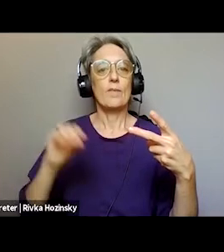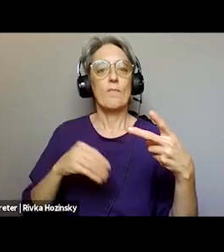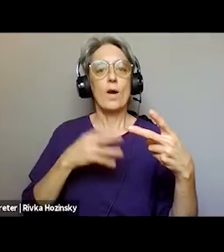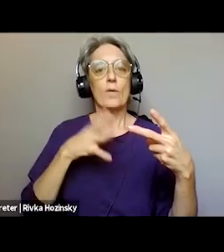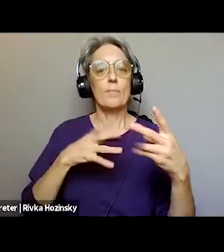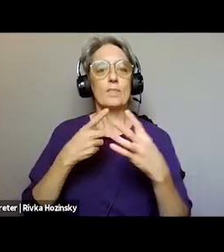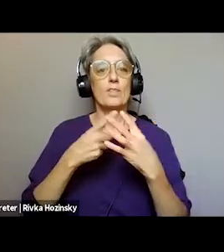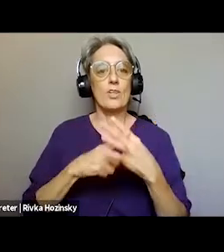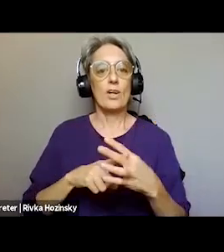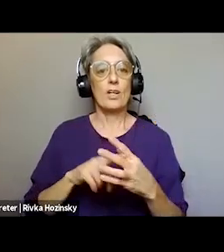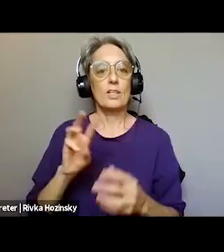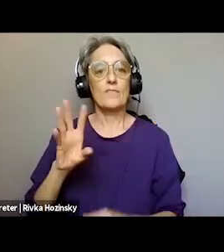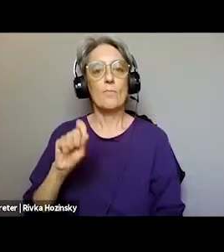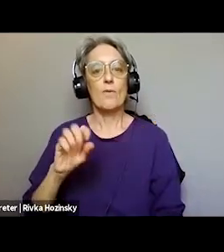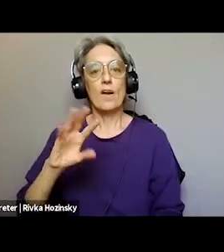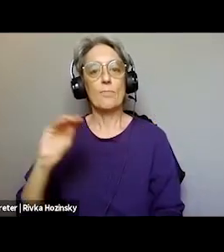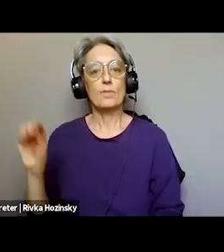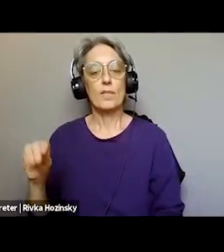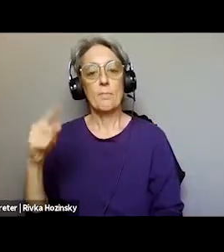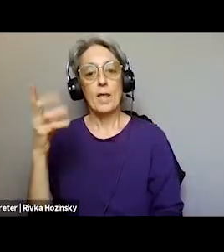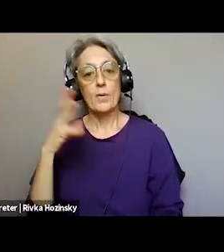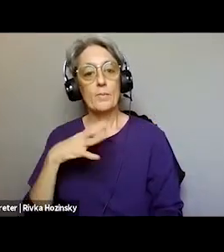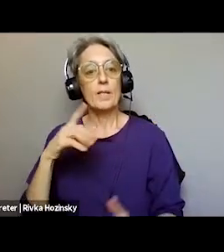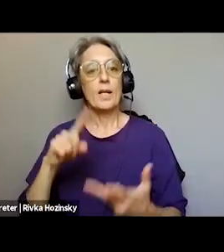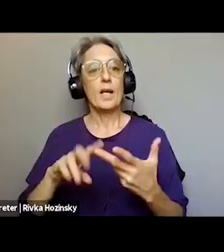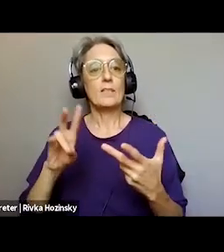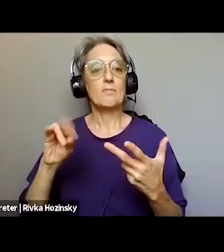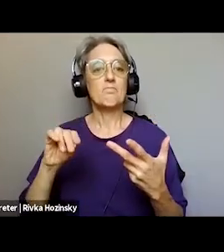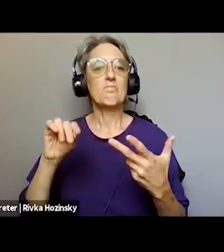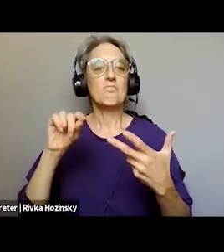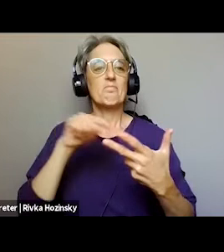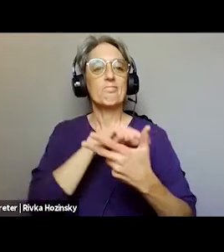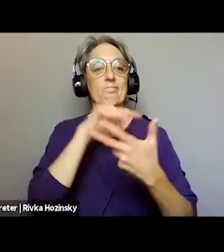percent among black women and 70.9 percent among Hispanic women. So there's a huge area